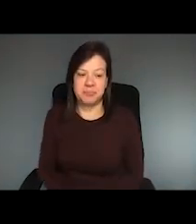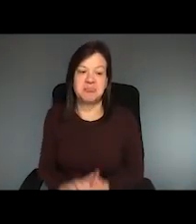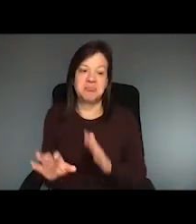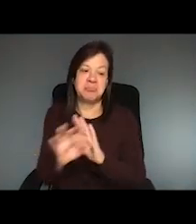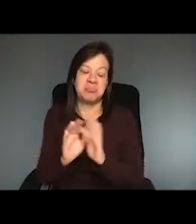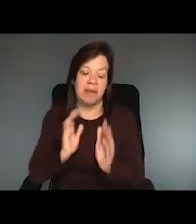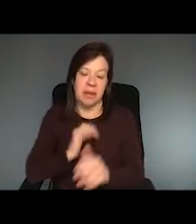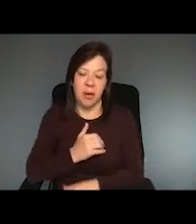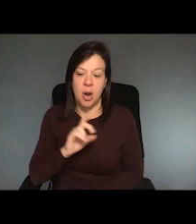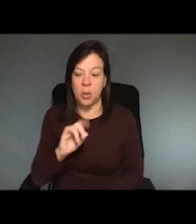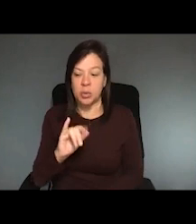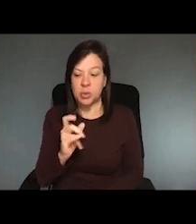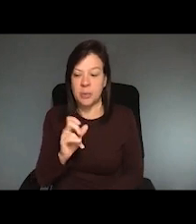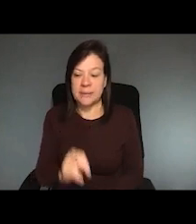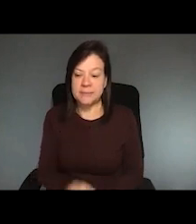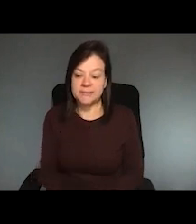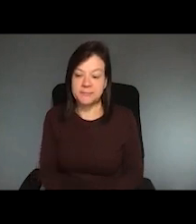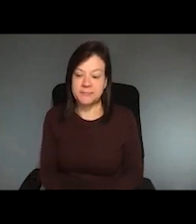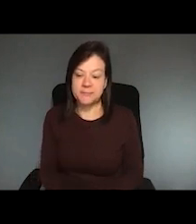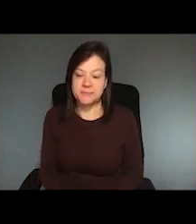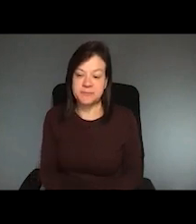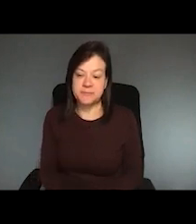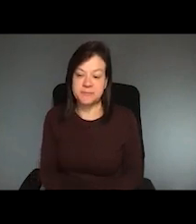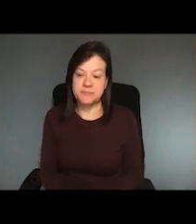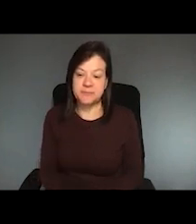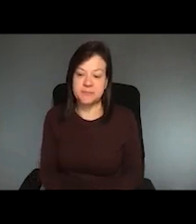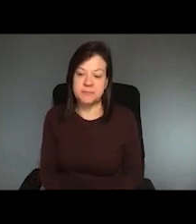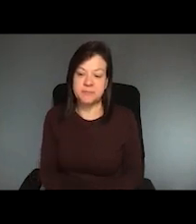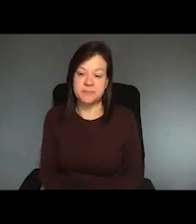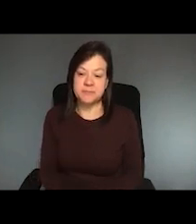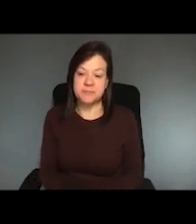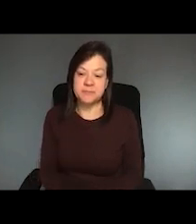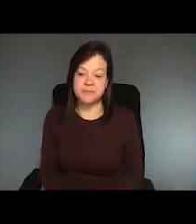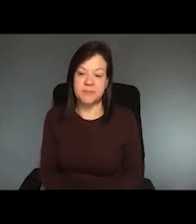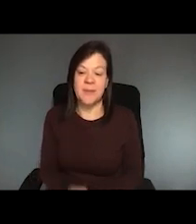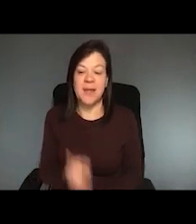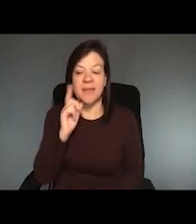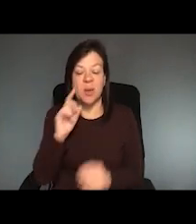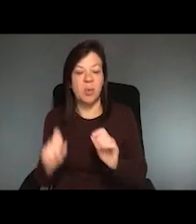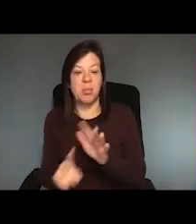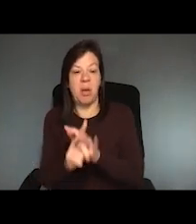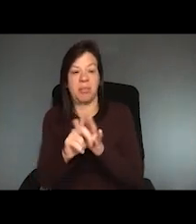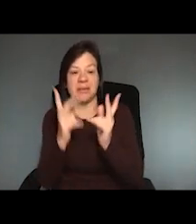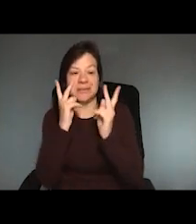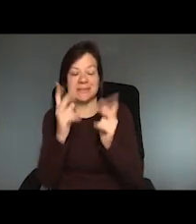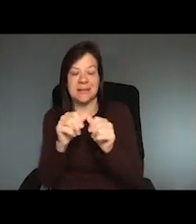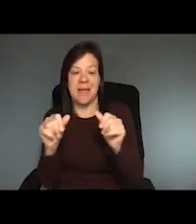AND WE CAN KIND OF SEE THIS POP-IN AREA DOWN HERE.